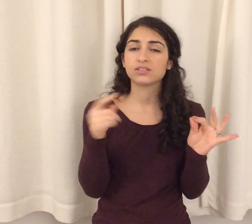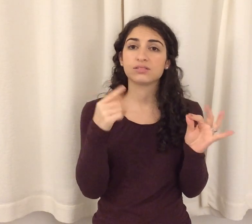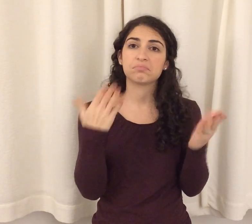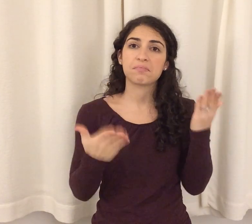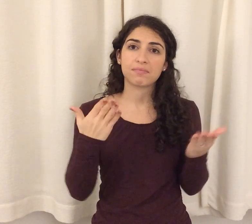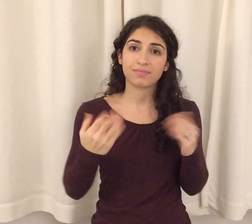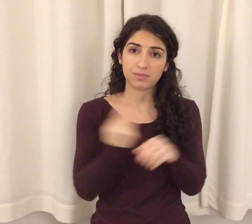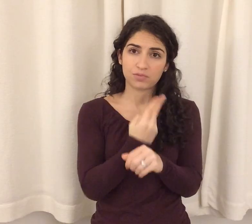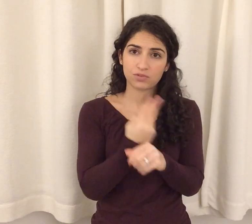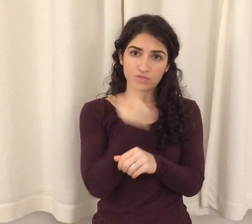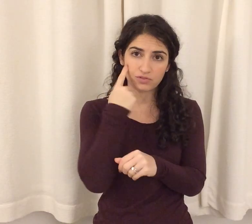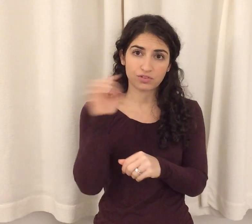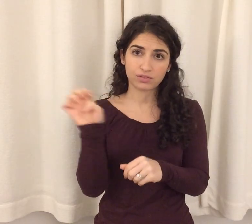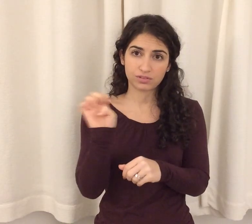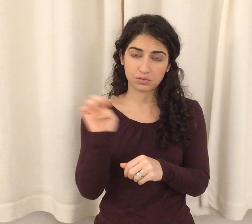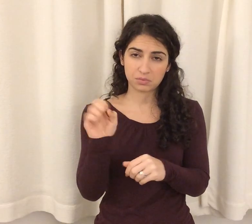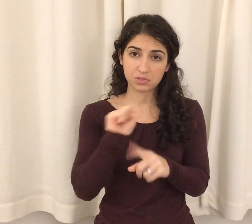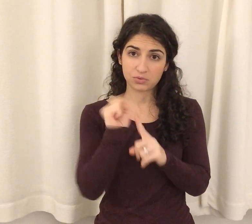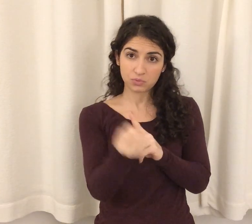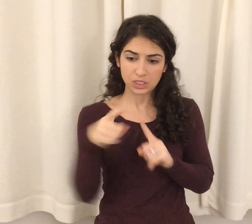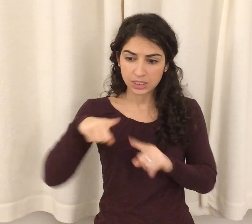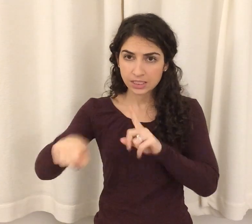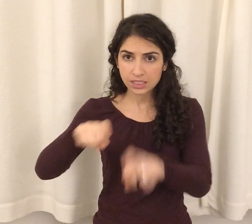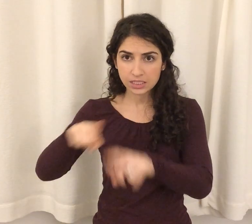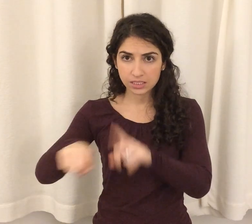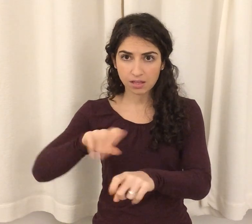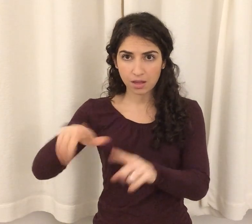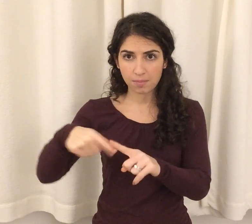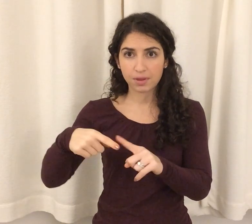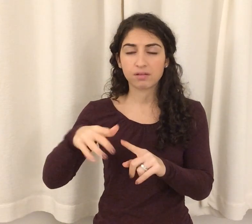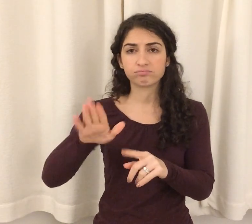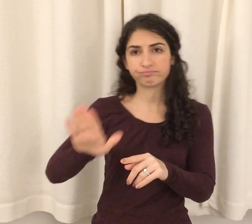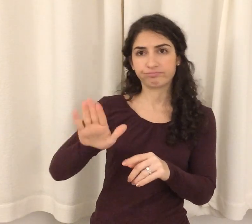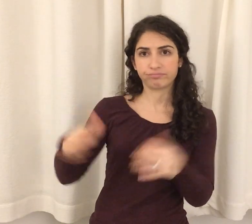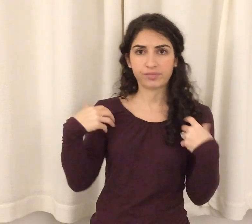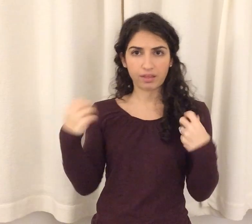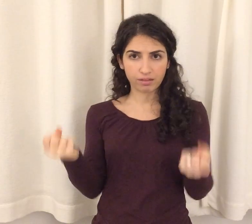that you can use for an emergency situation, if you need to ask about